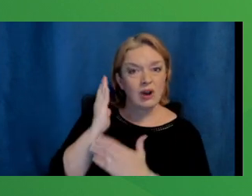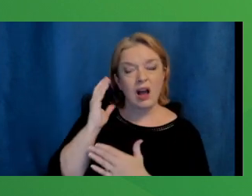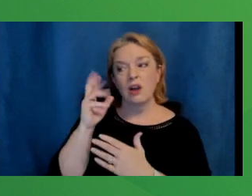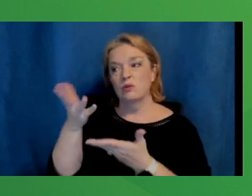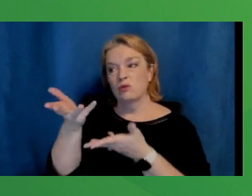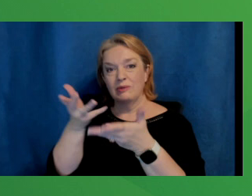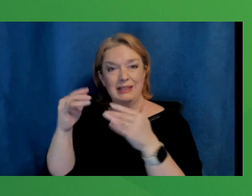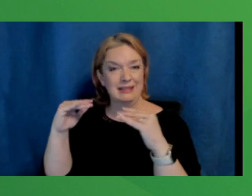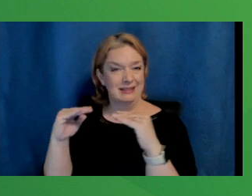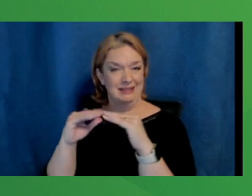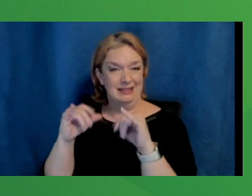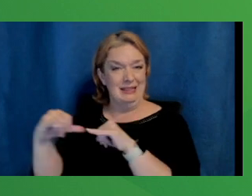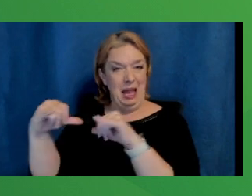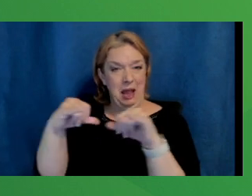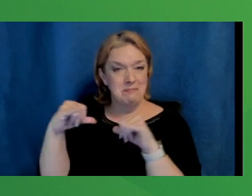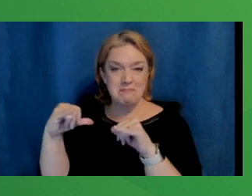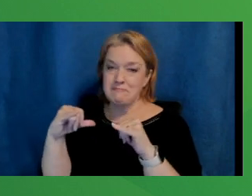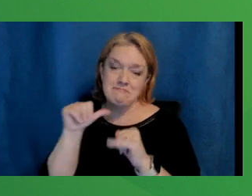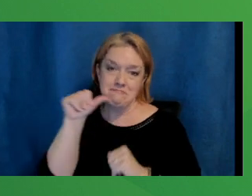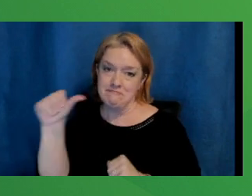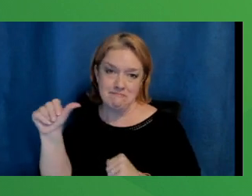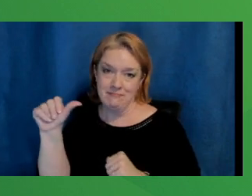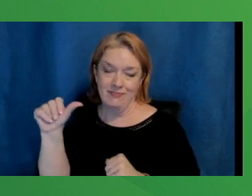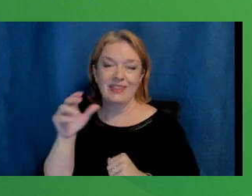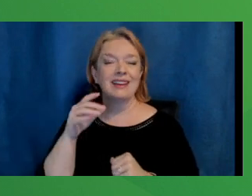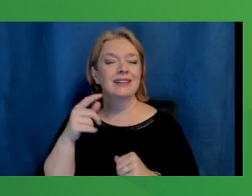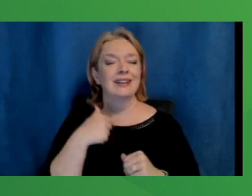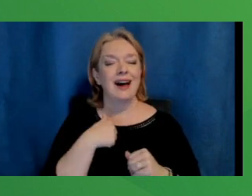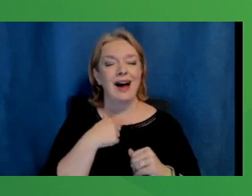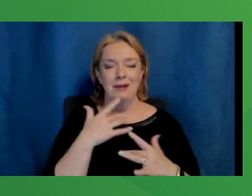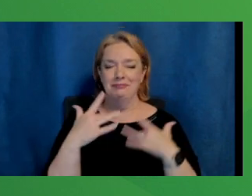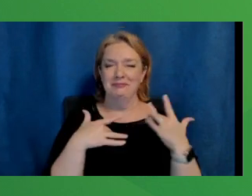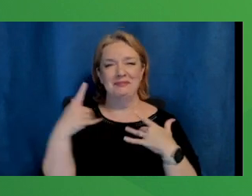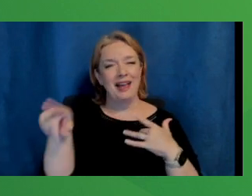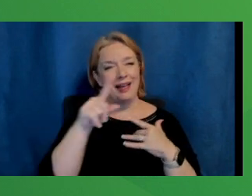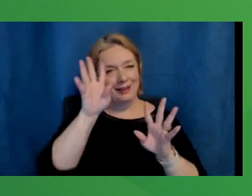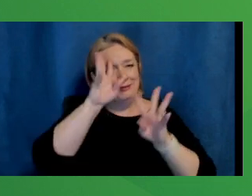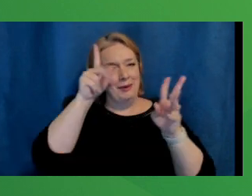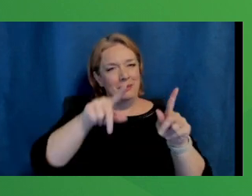up with this poster. As you can see, it's very beautiful, and they put their hard work into it,